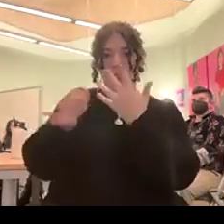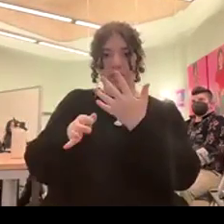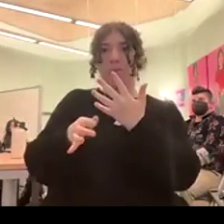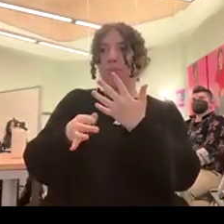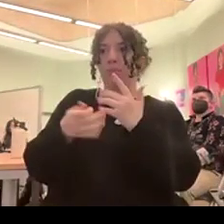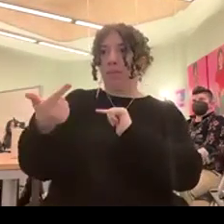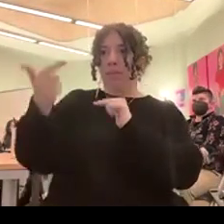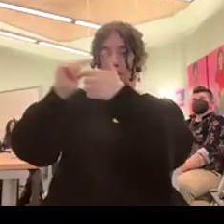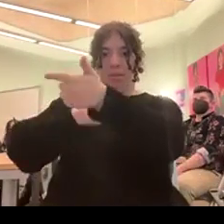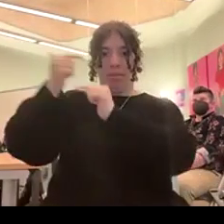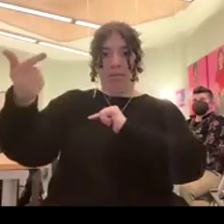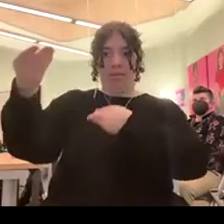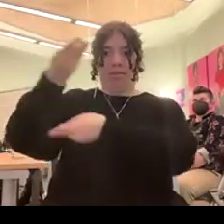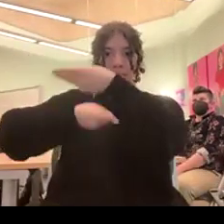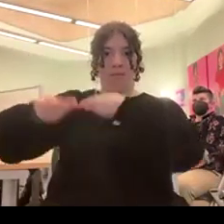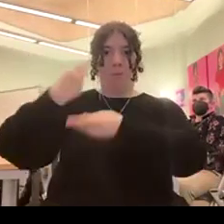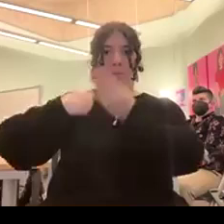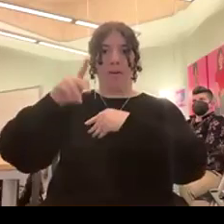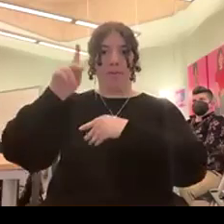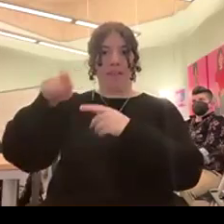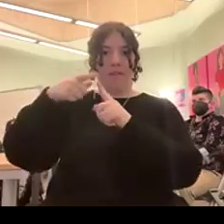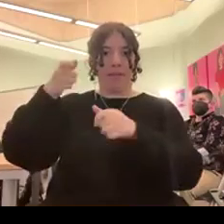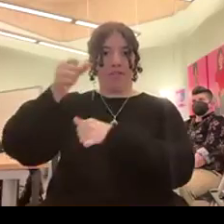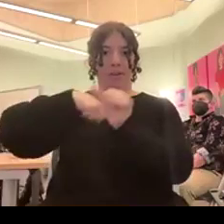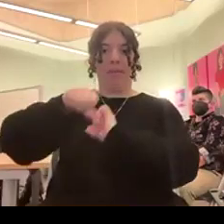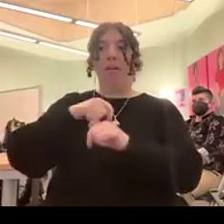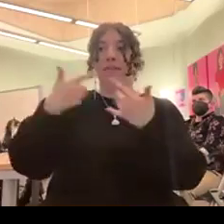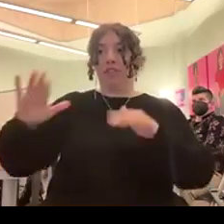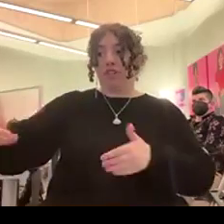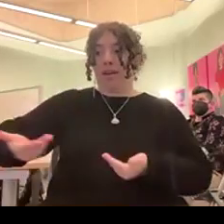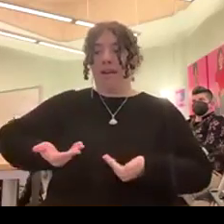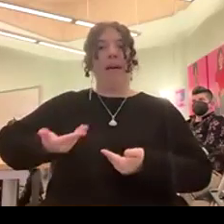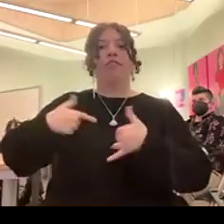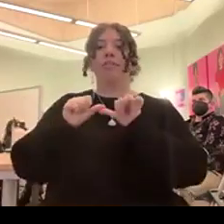what do I need in order to consider them as an option, what do they need from me,